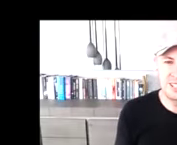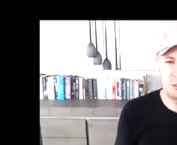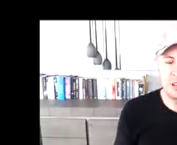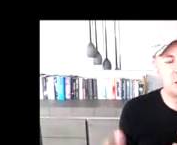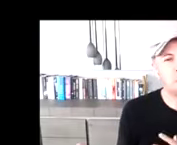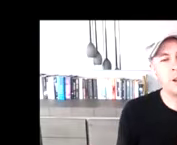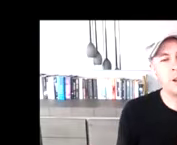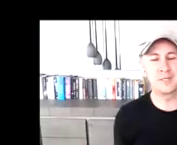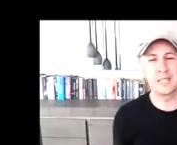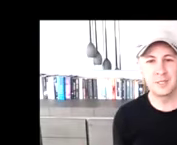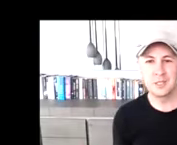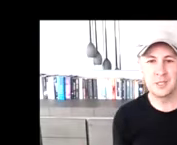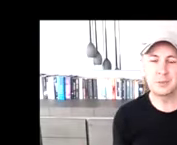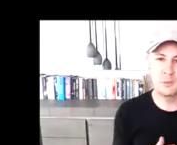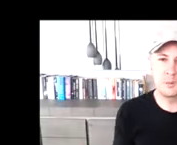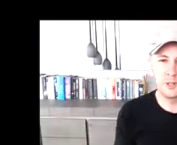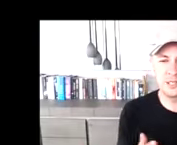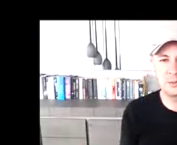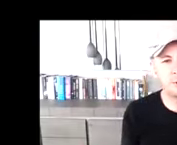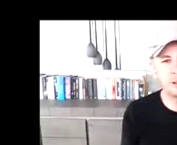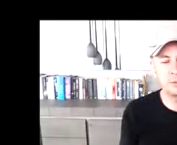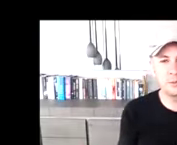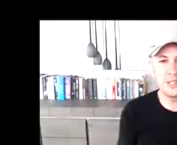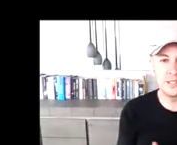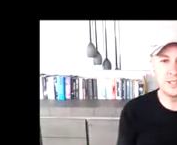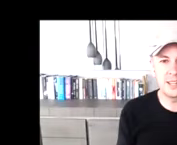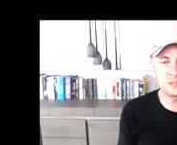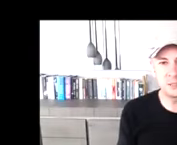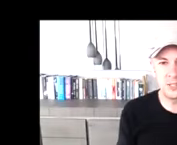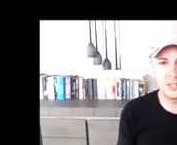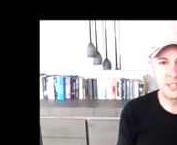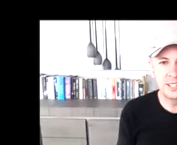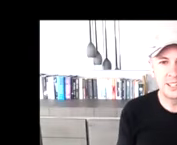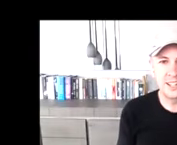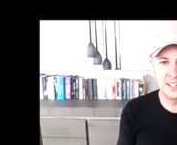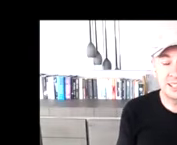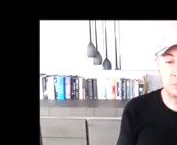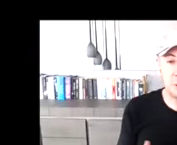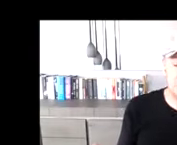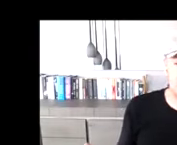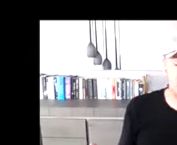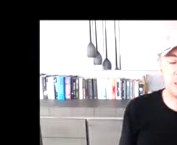creating a range of technology from robotics to wearables, sensor technology and platform-based